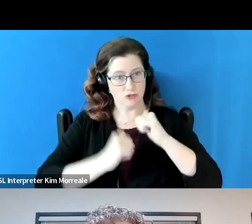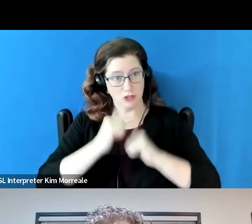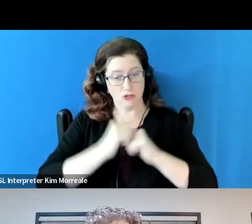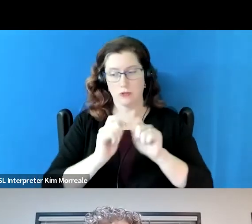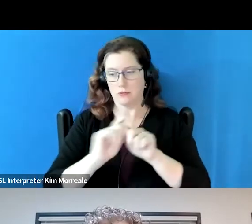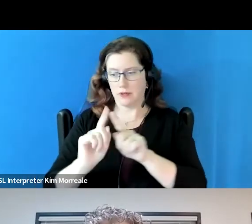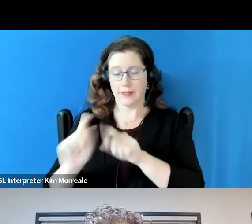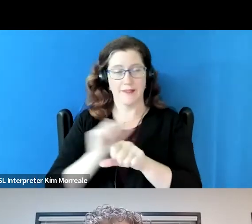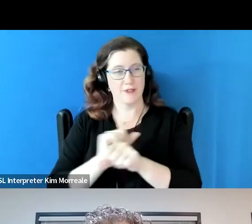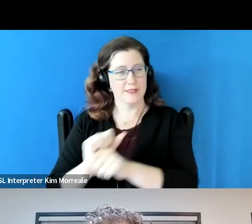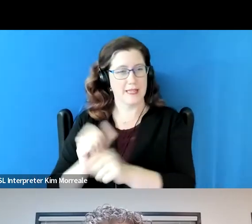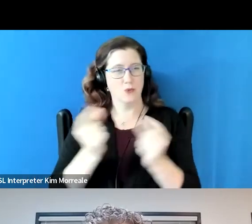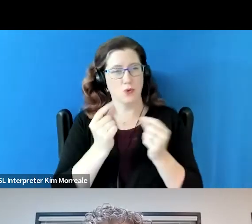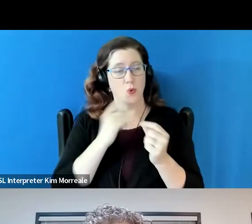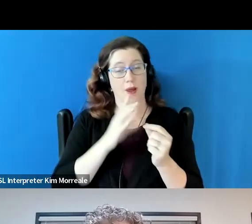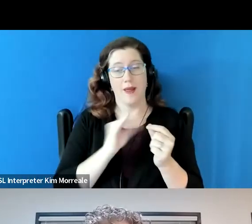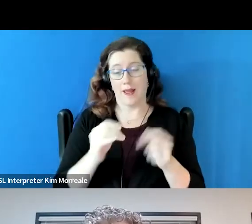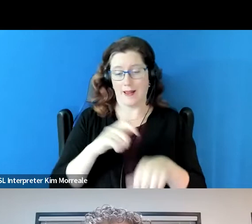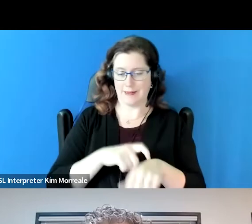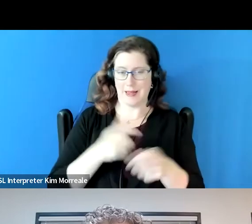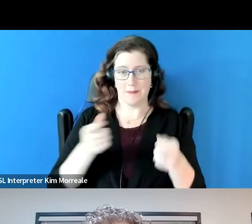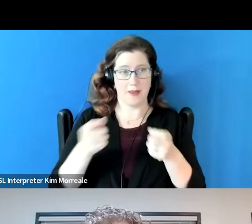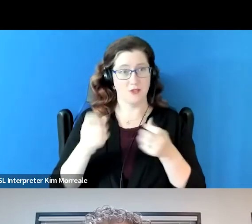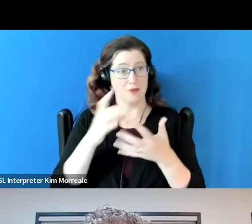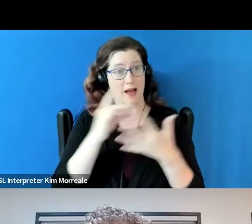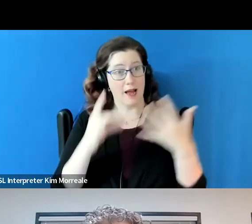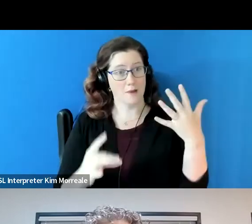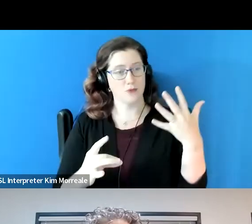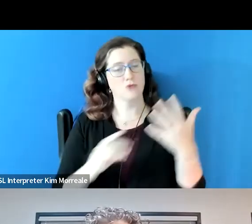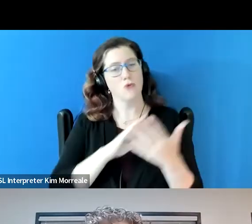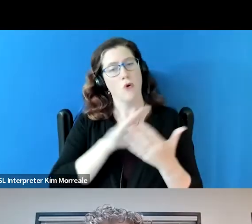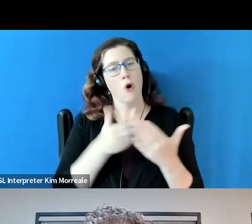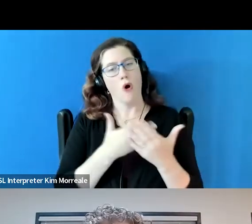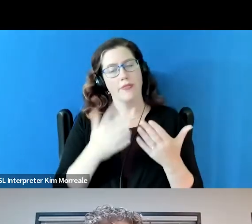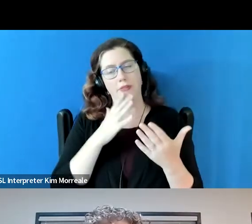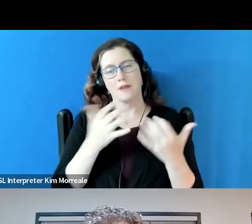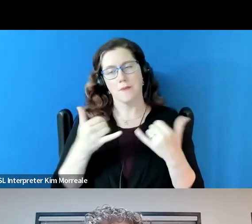as well as our time management options are all things that play a role in resilience building